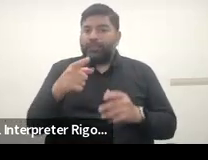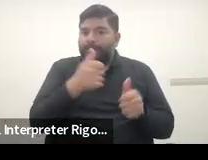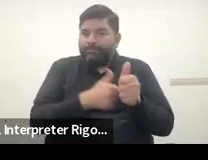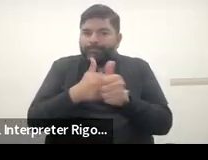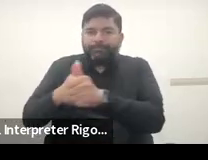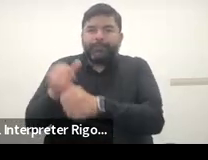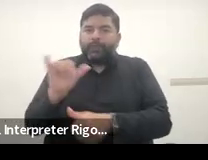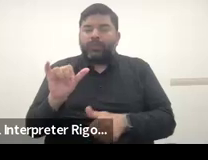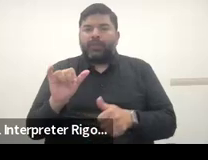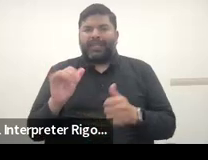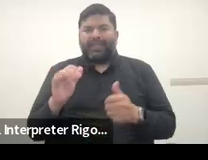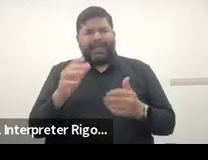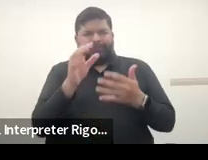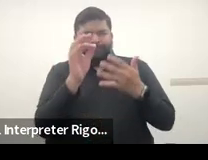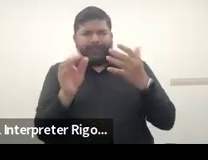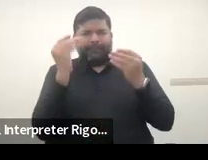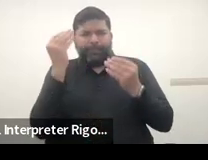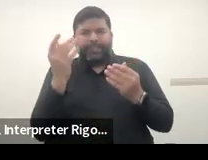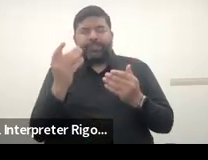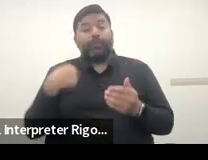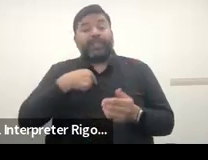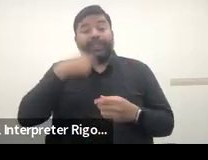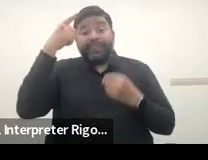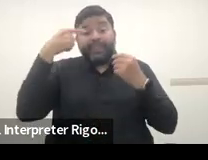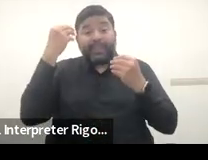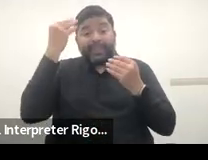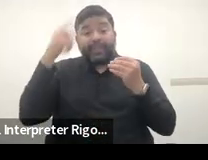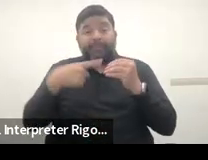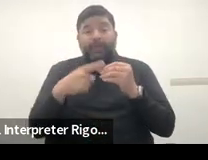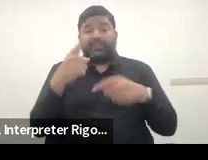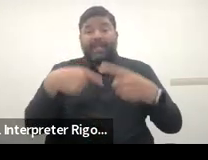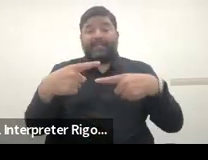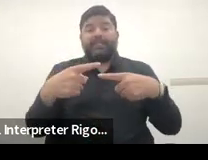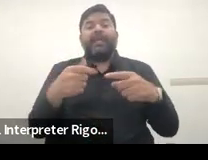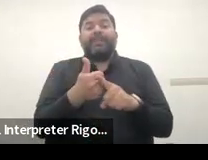signs we can think about signs as having an iconic relationship with meaning, meaning that the sign